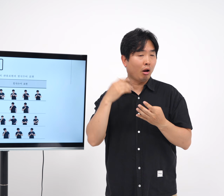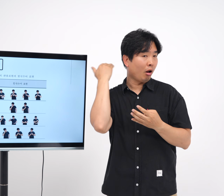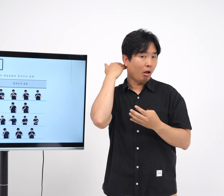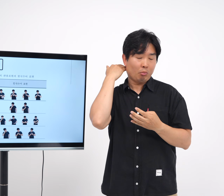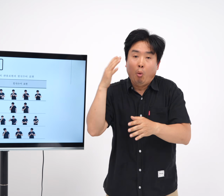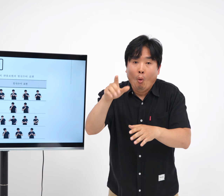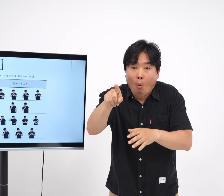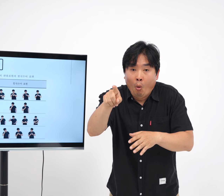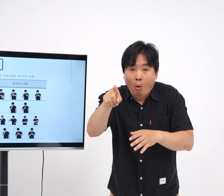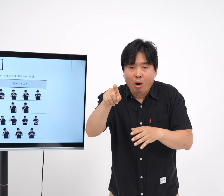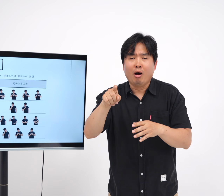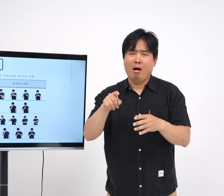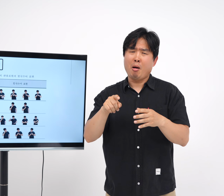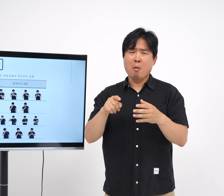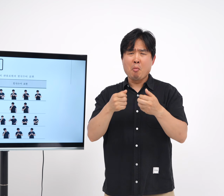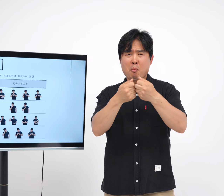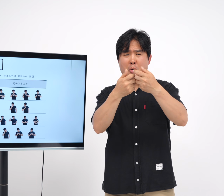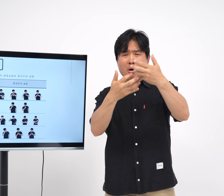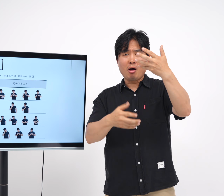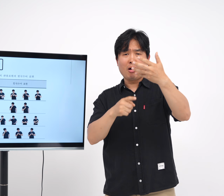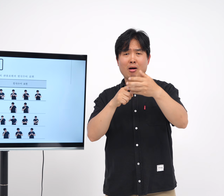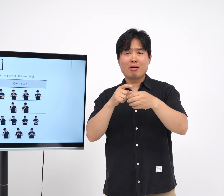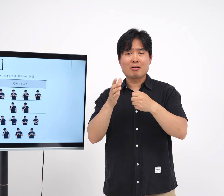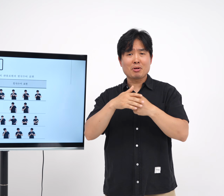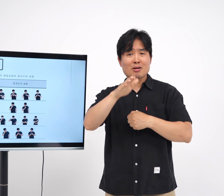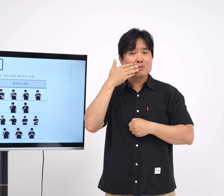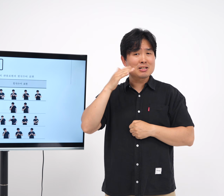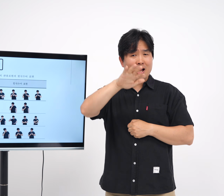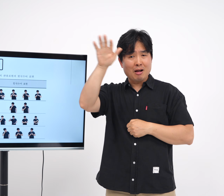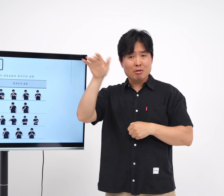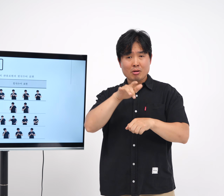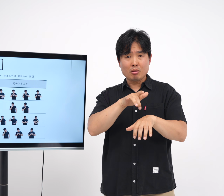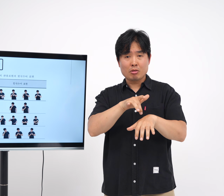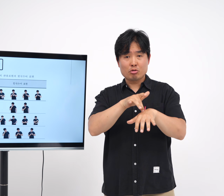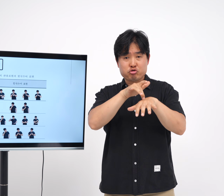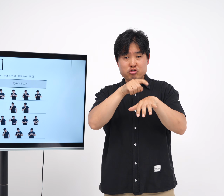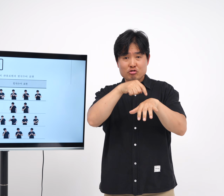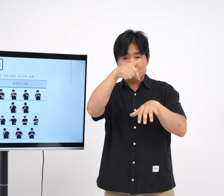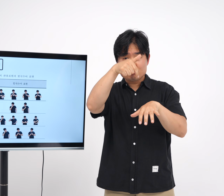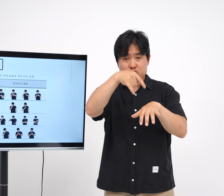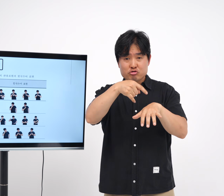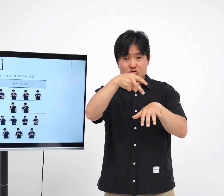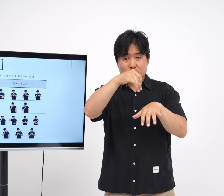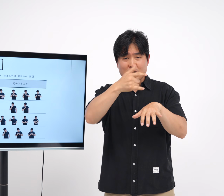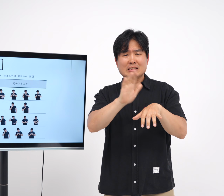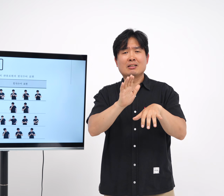or 'suddenly become invisible' have various meanings. Deaf people also understand that